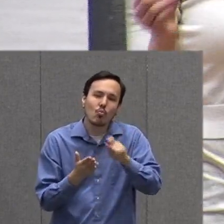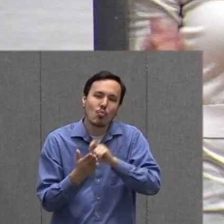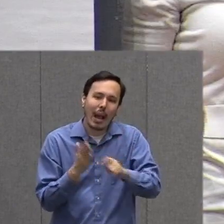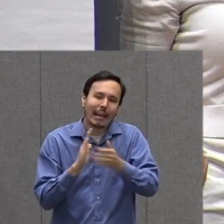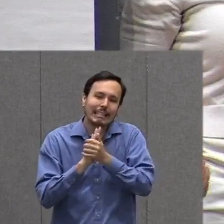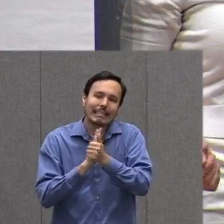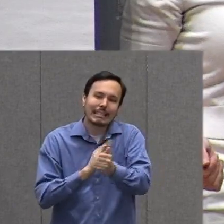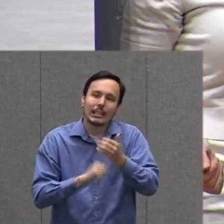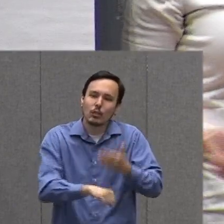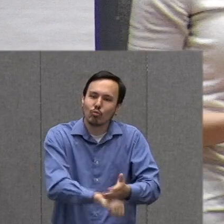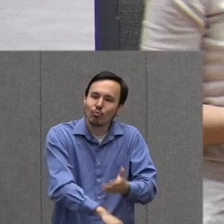Let's try another one.